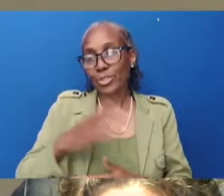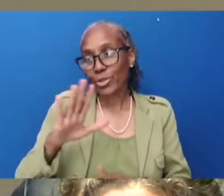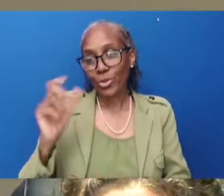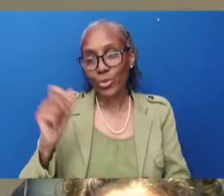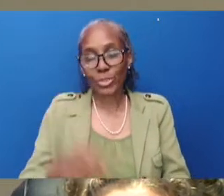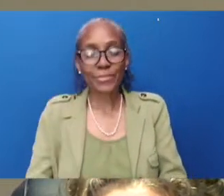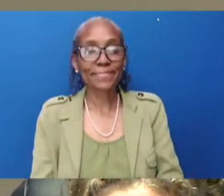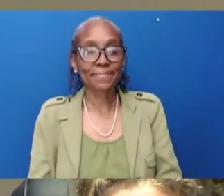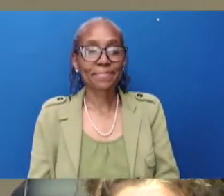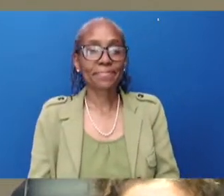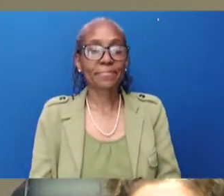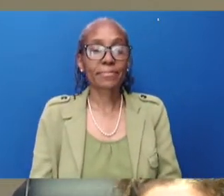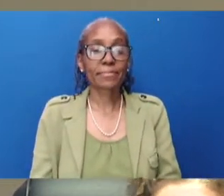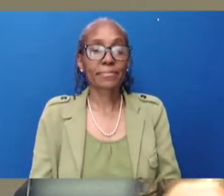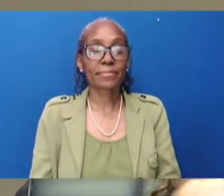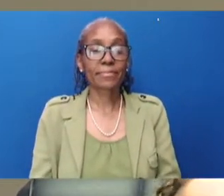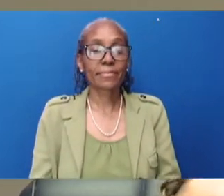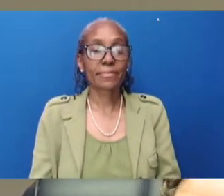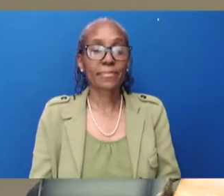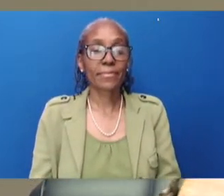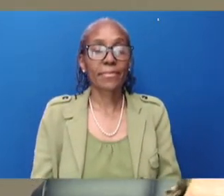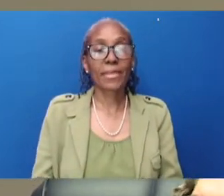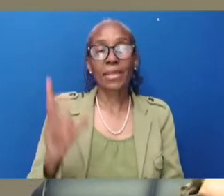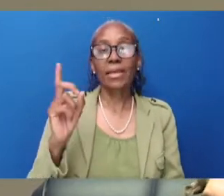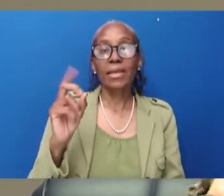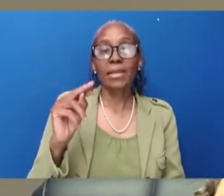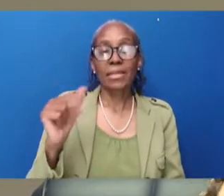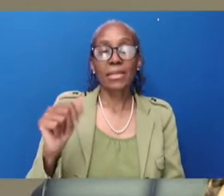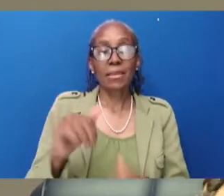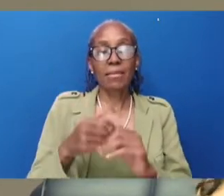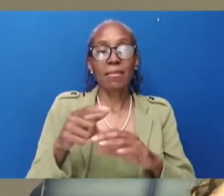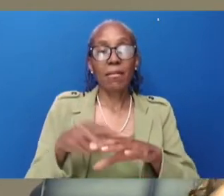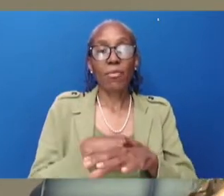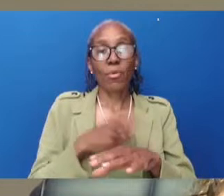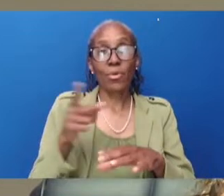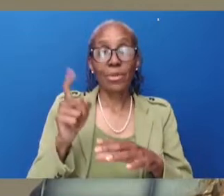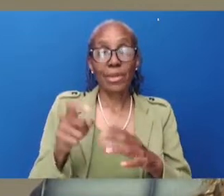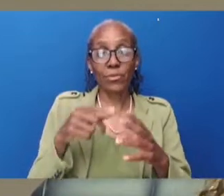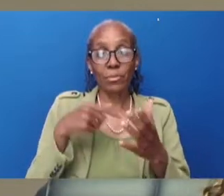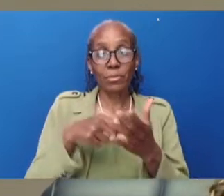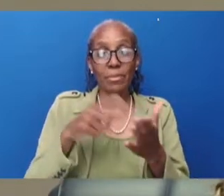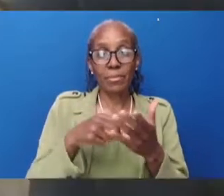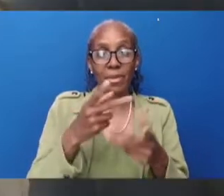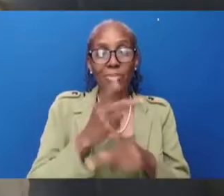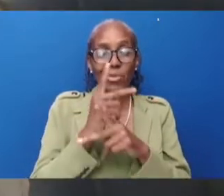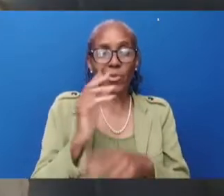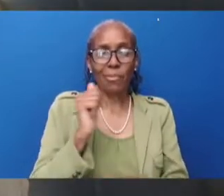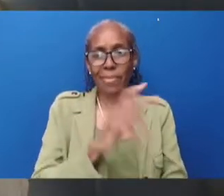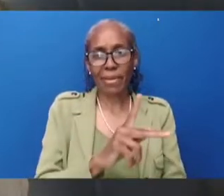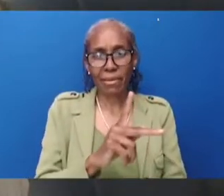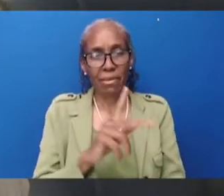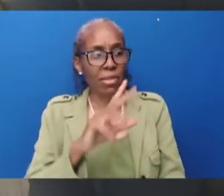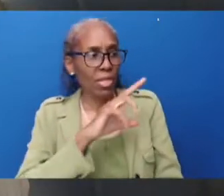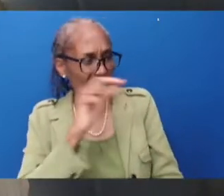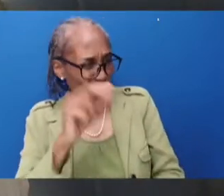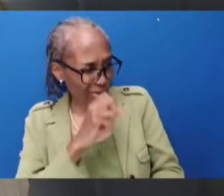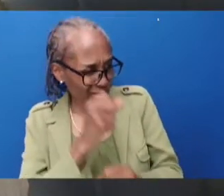DOWN. WE GOT ALL THAT INFORMATION. SO I